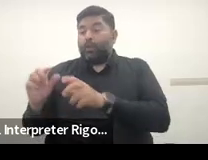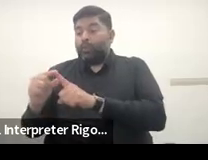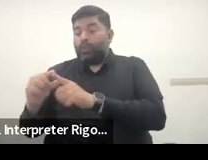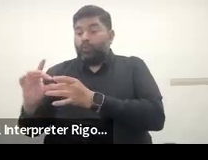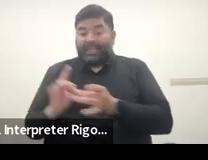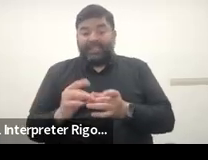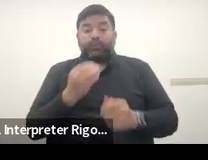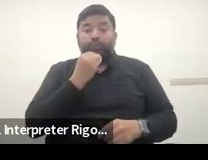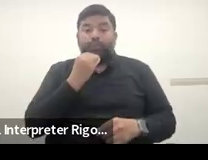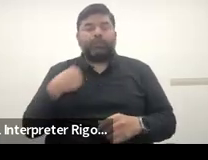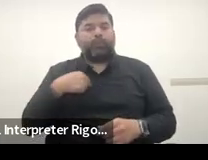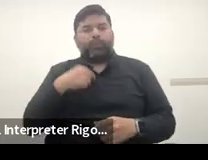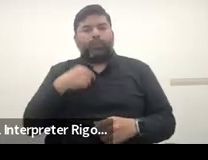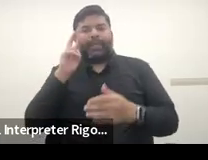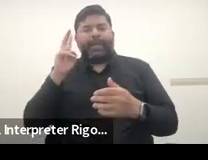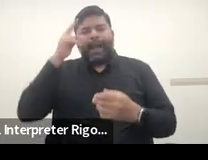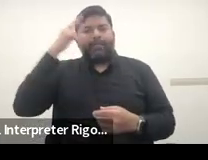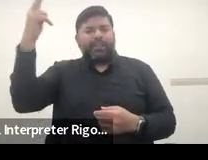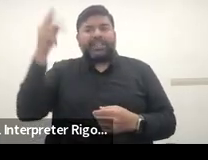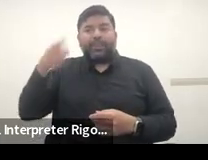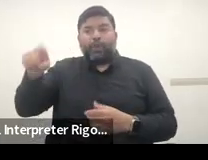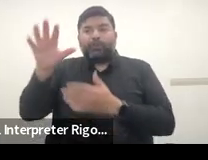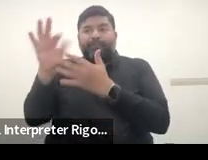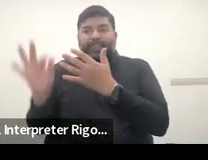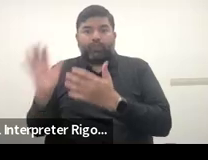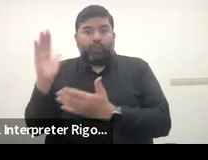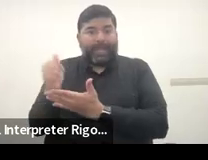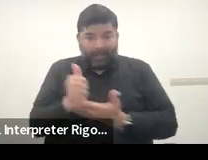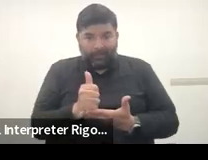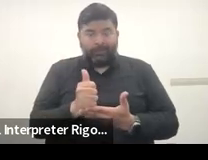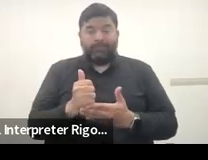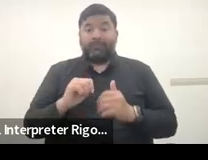that these kinds of features will be helpful in mapping the relationship between form and meaning.